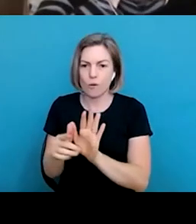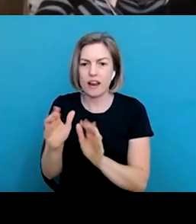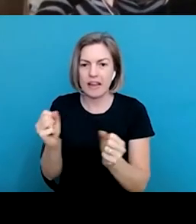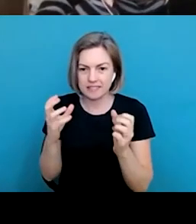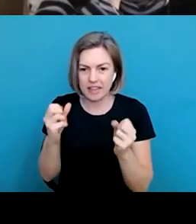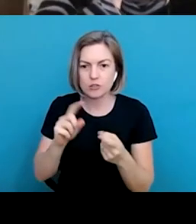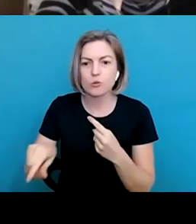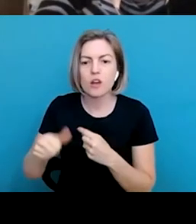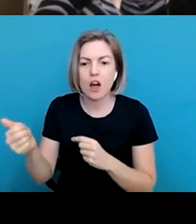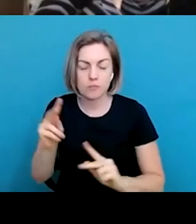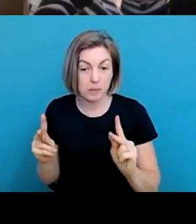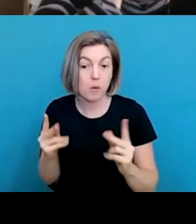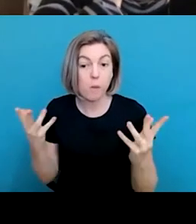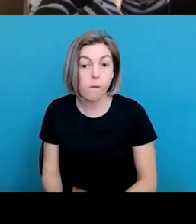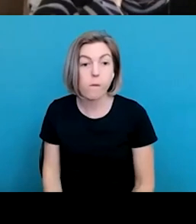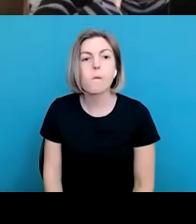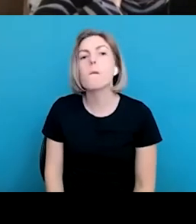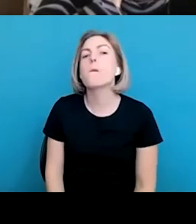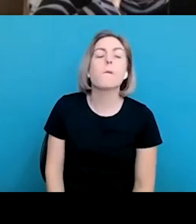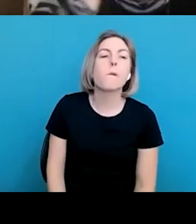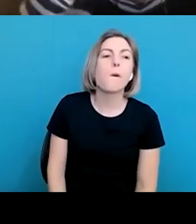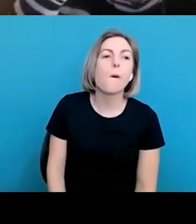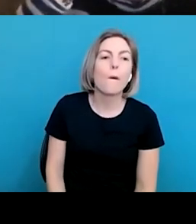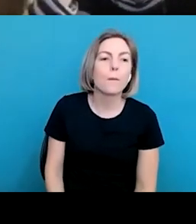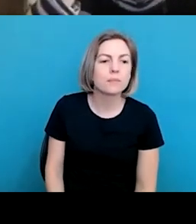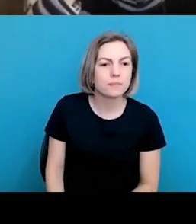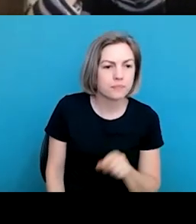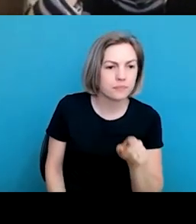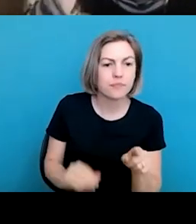Thank you. And Yuhang